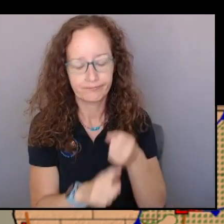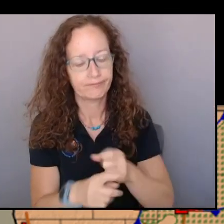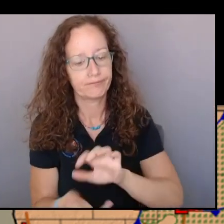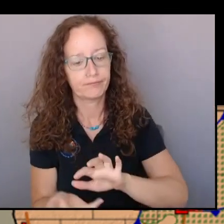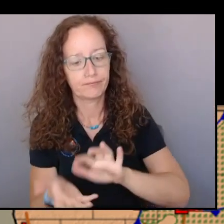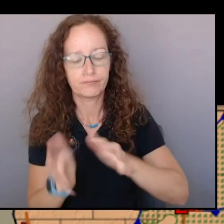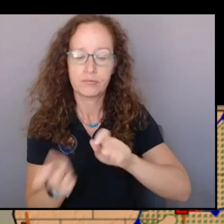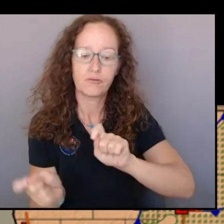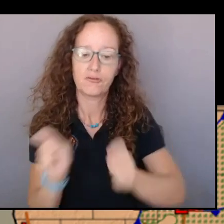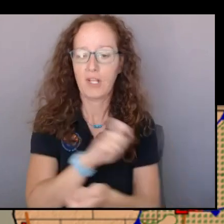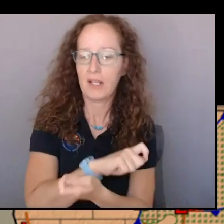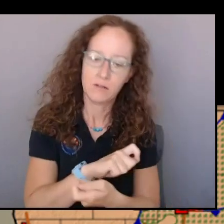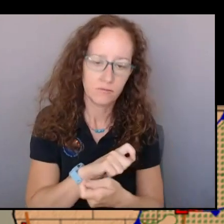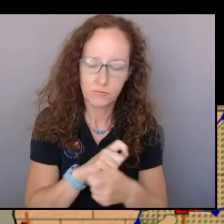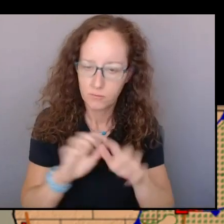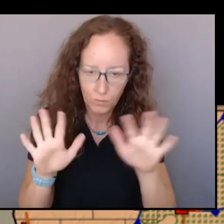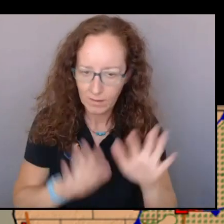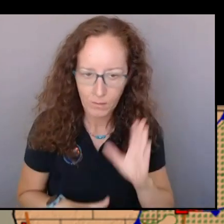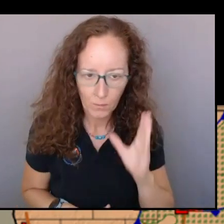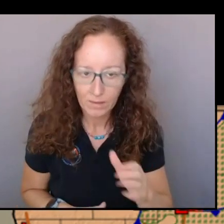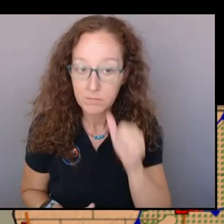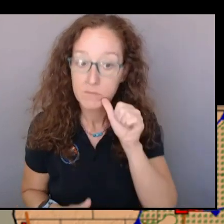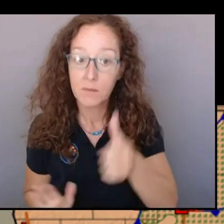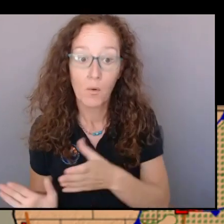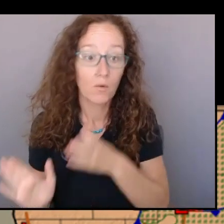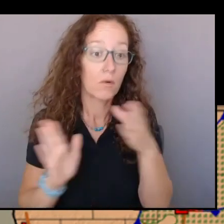tomorrow's weather map, you can see that cold front across Central